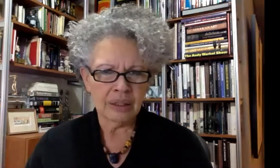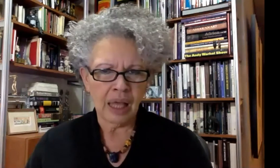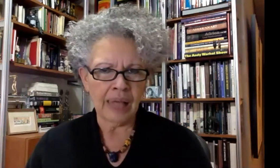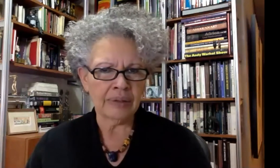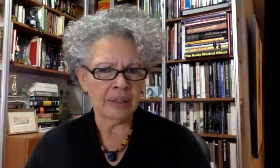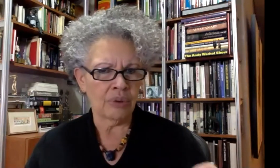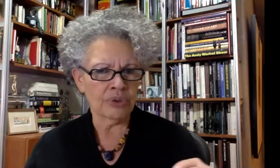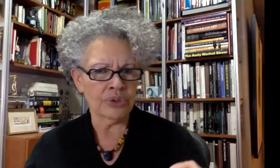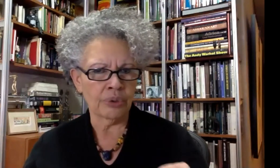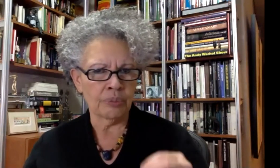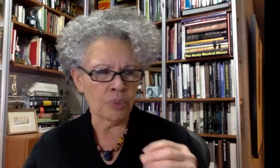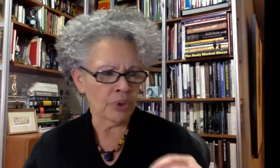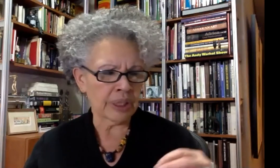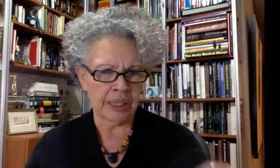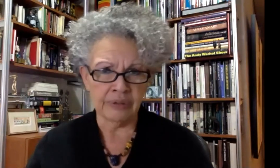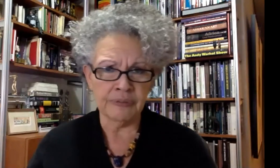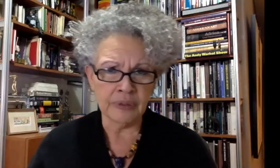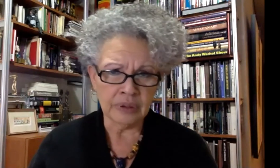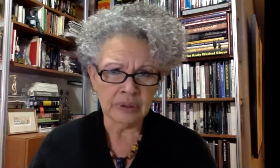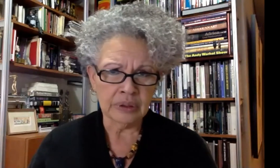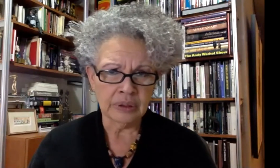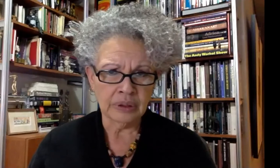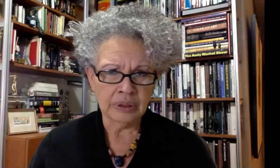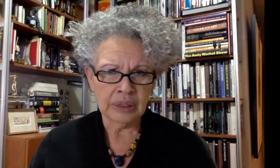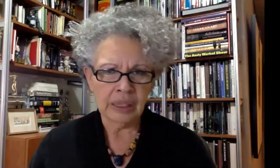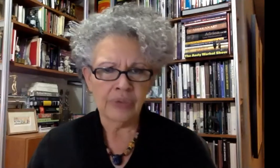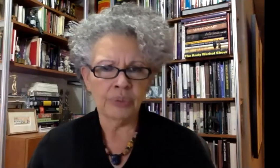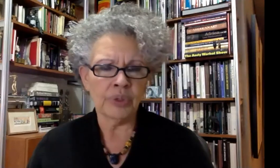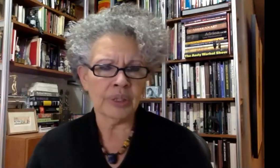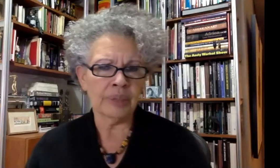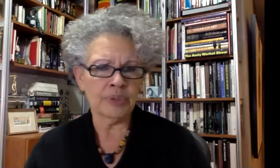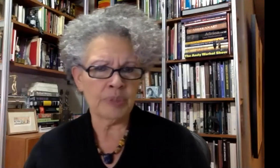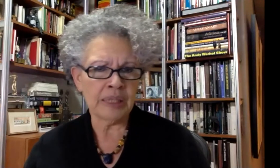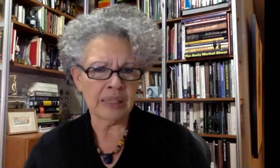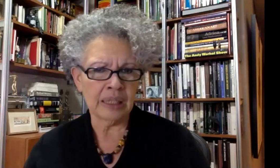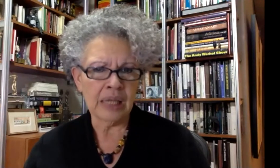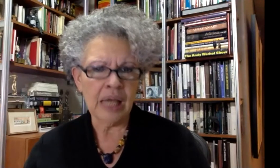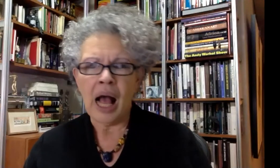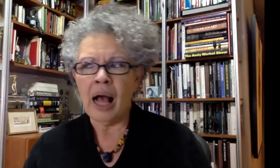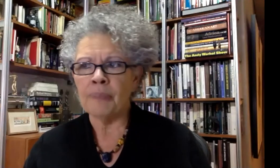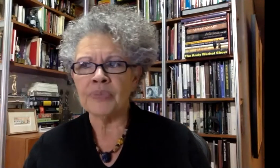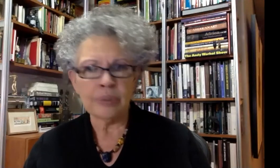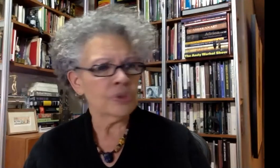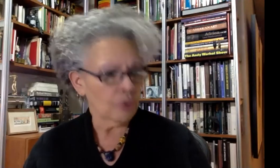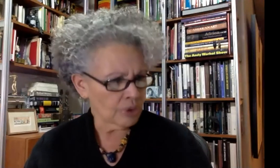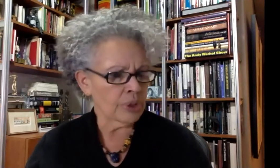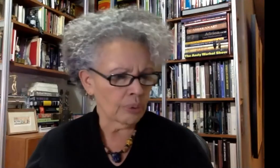[Dr. Vendryes] Well, you know, if you go back to 1935, I mean, there, there has always